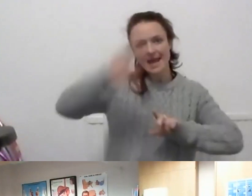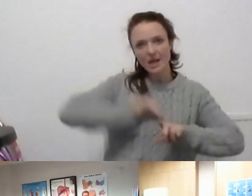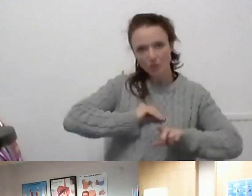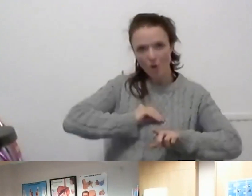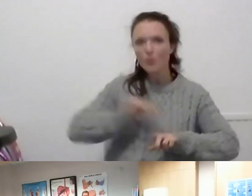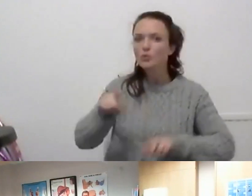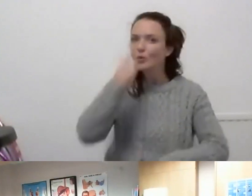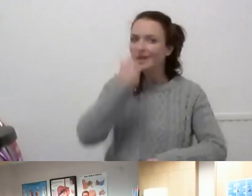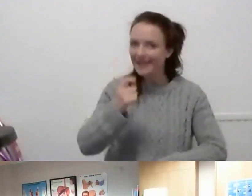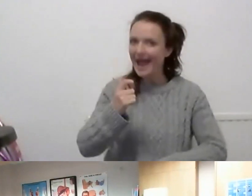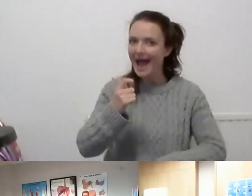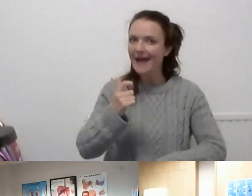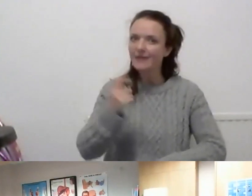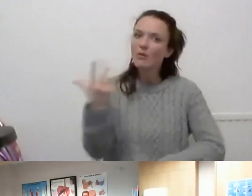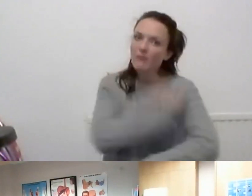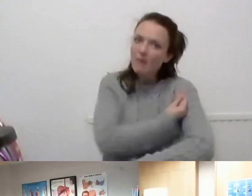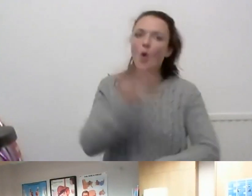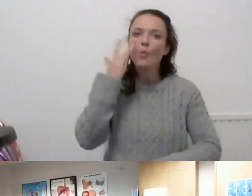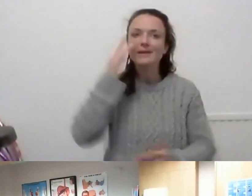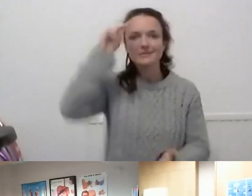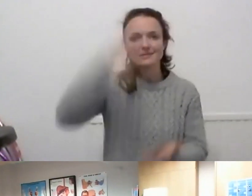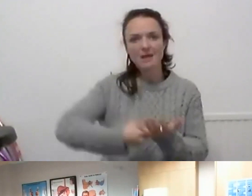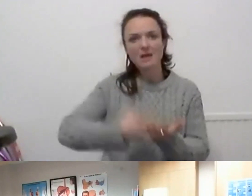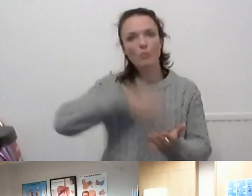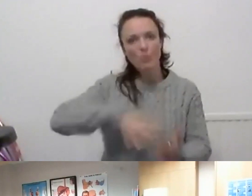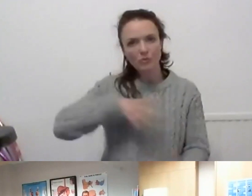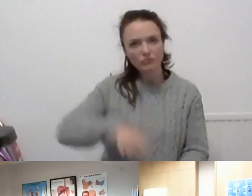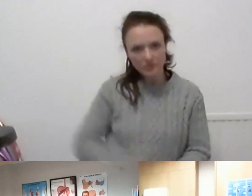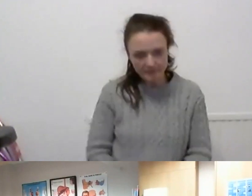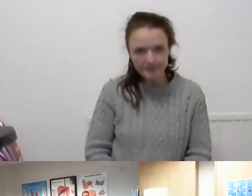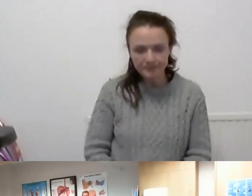choose to when you choose that you want it. And if obviously, you've been in cohort three, and we're